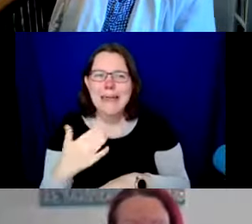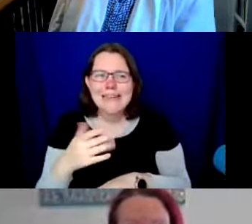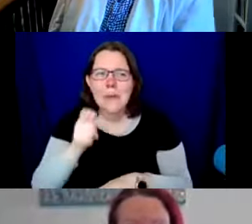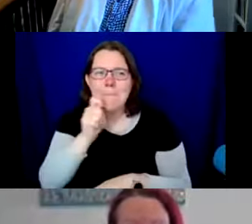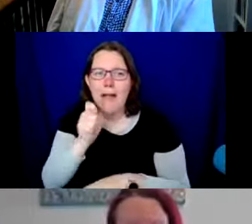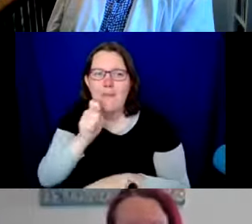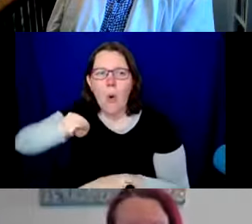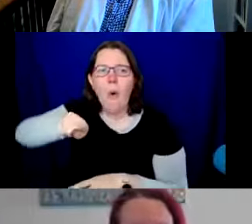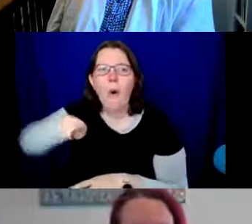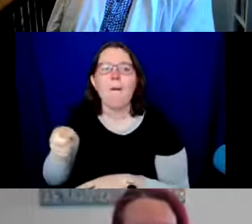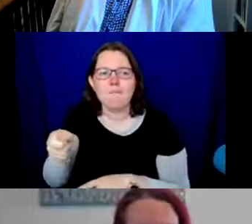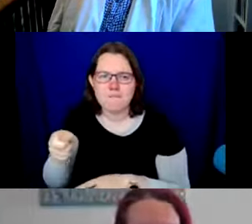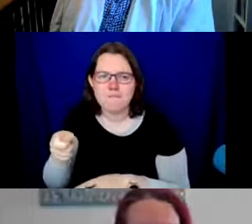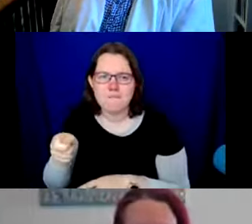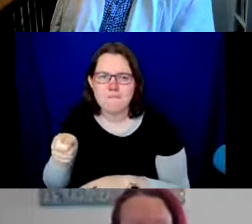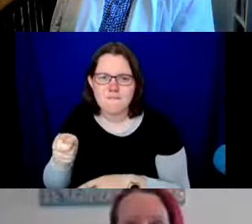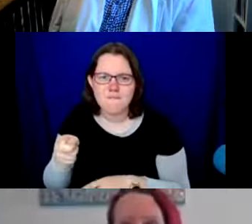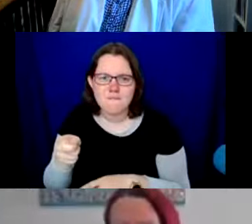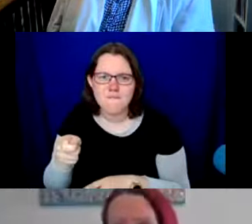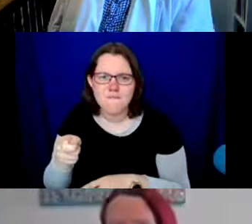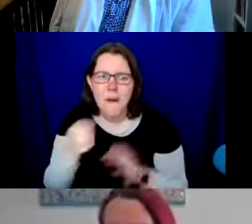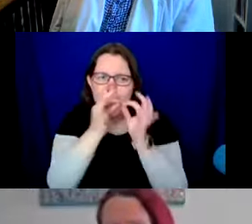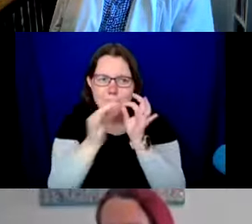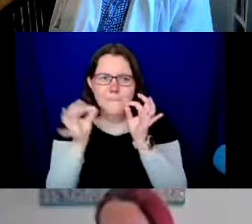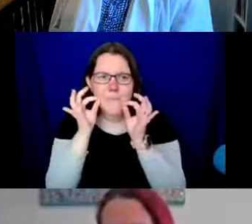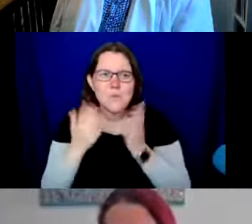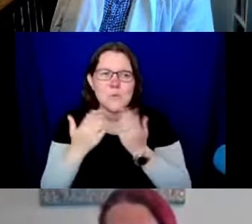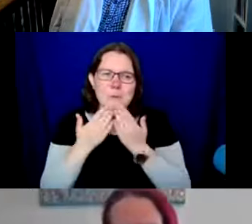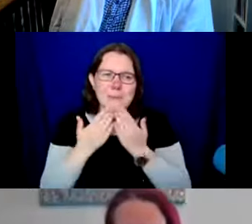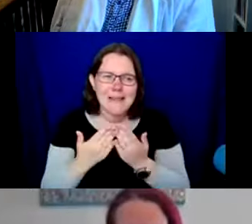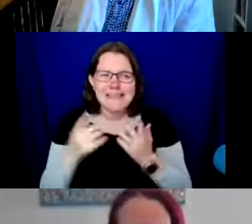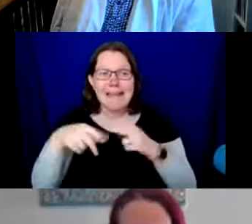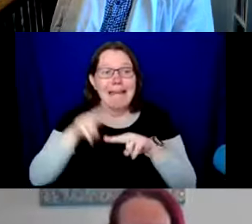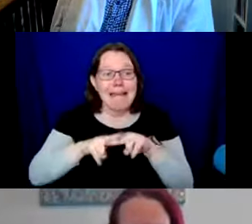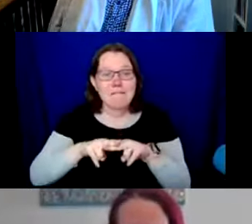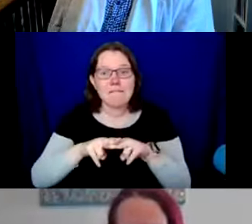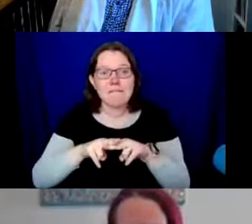Otherwise it's a lot of background noise and it's distracting or in fact, for some people find it